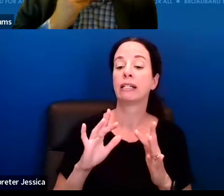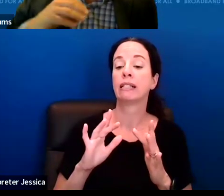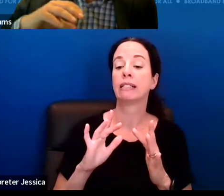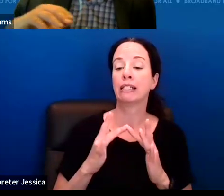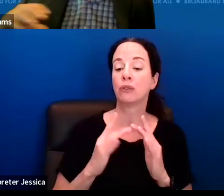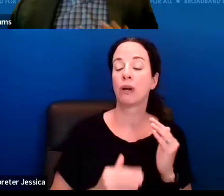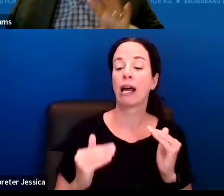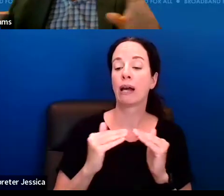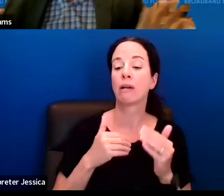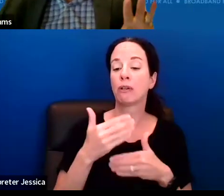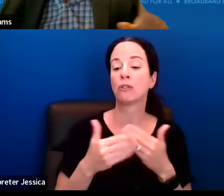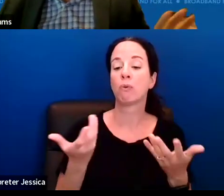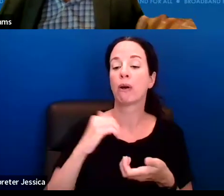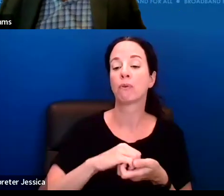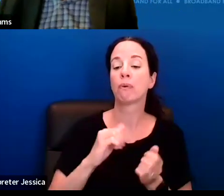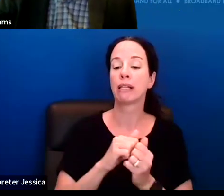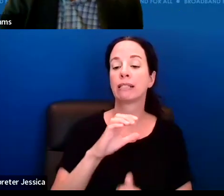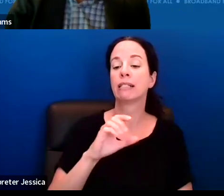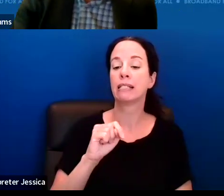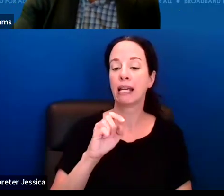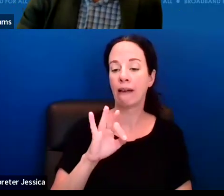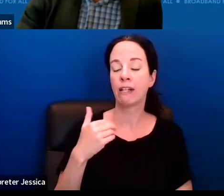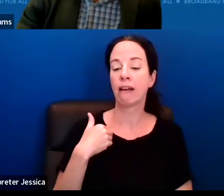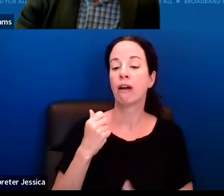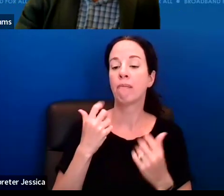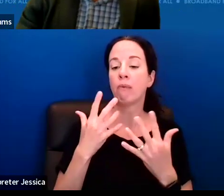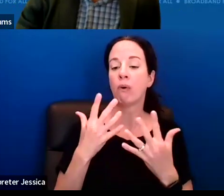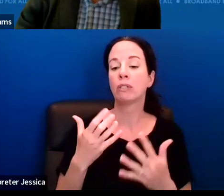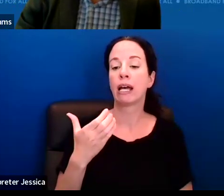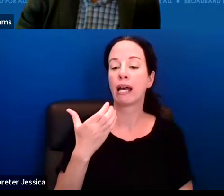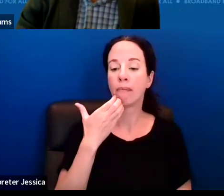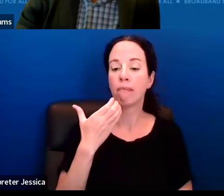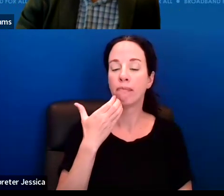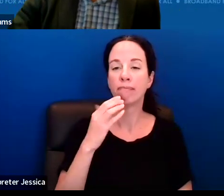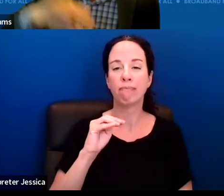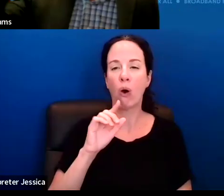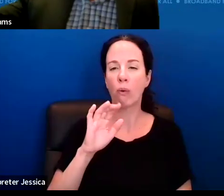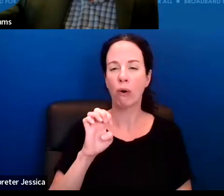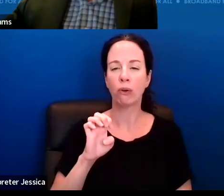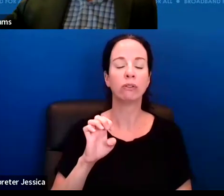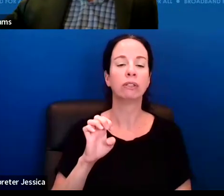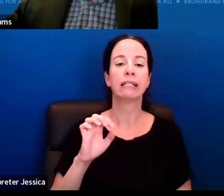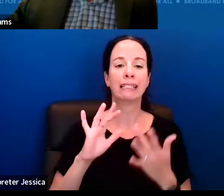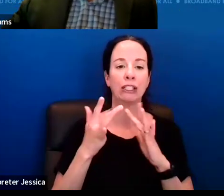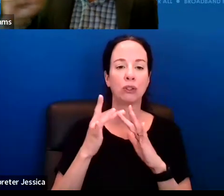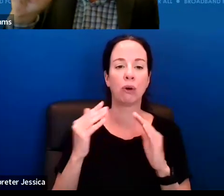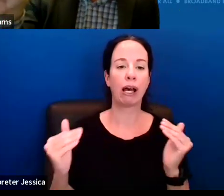CETF to do a kind of multimodal, Digital Equity Survey, which will be on the telephone,